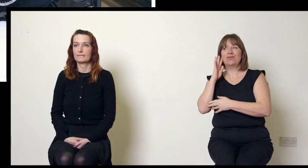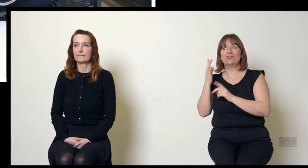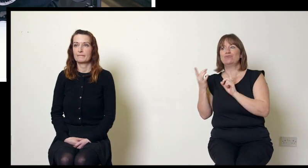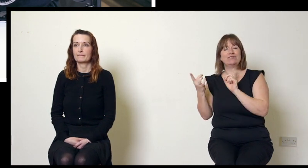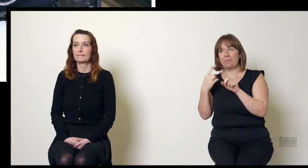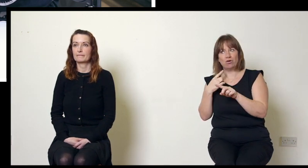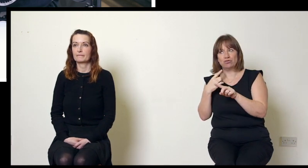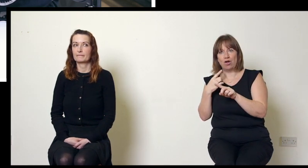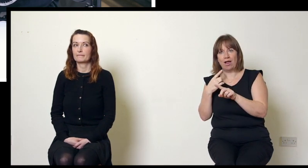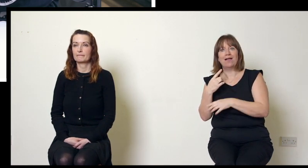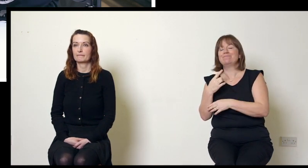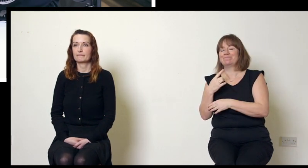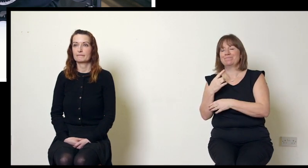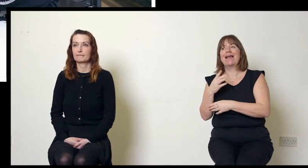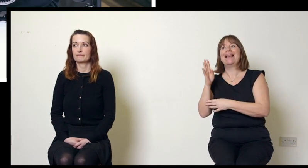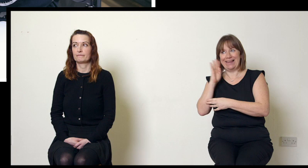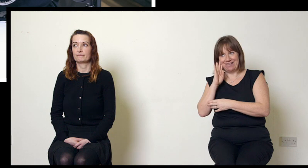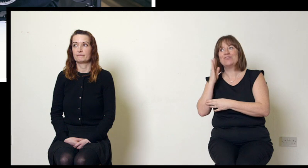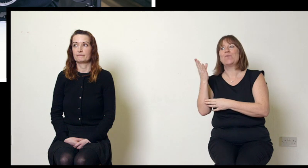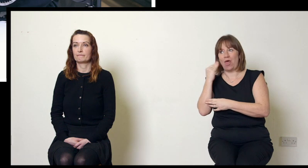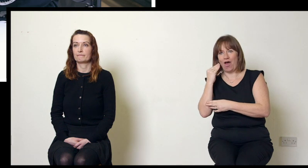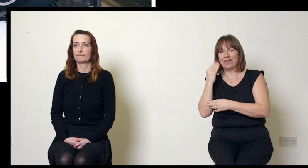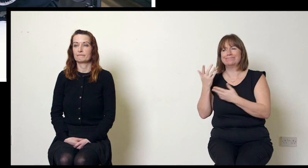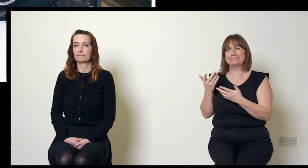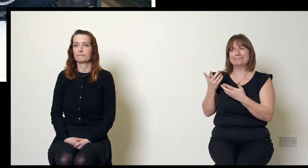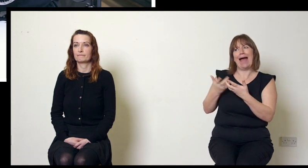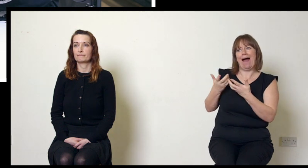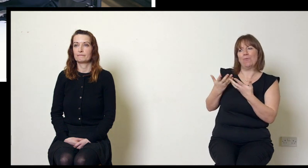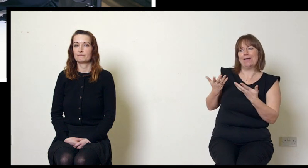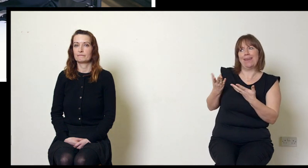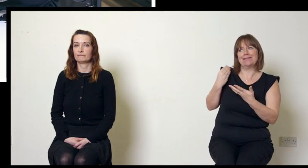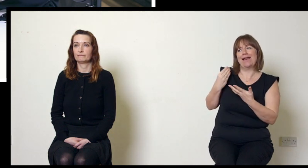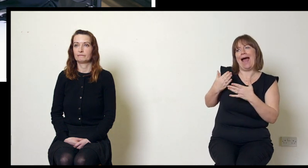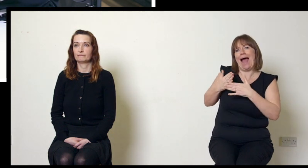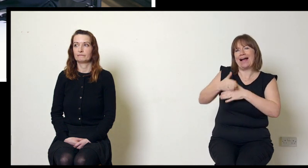And that will sit with me quite well. It's about how we listen. It's active listening, isn't it? But it's that's something.